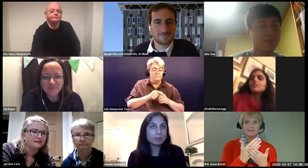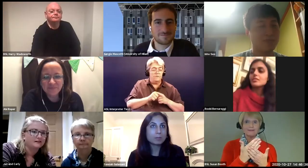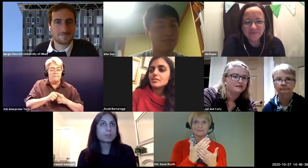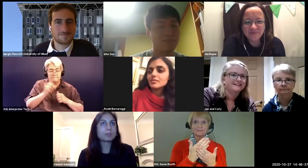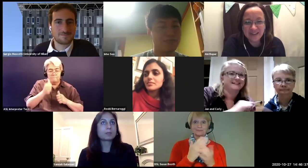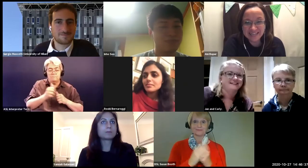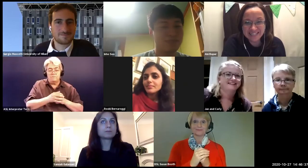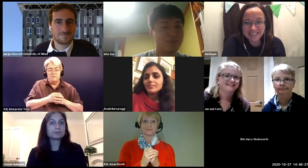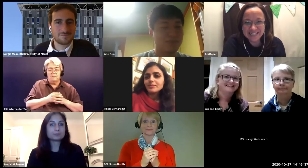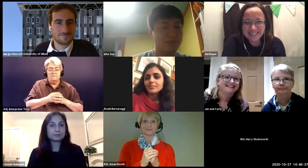Thanks